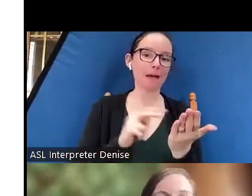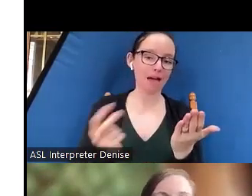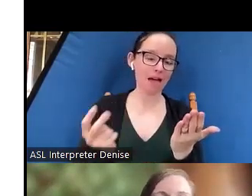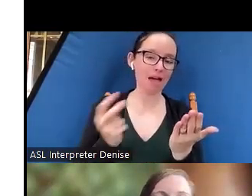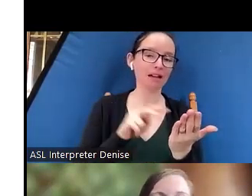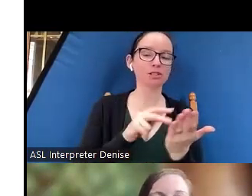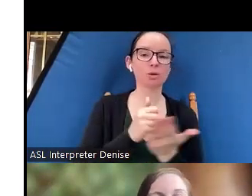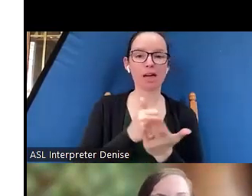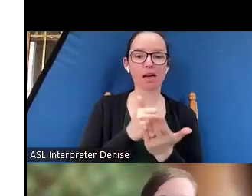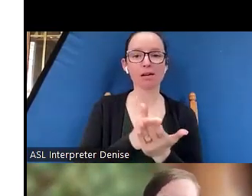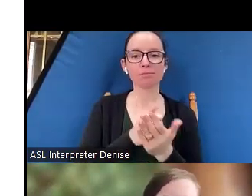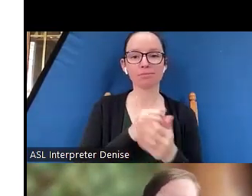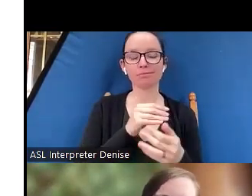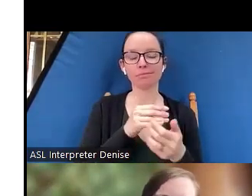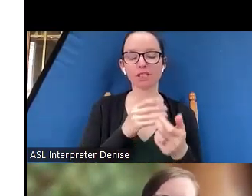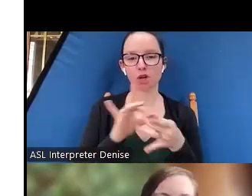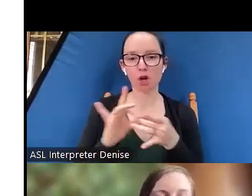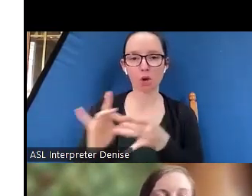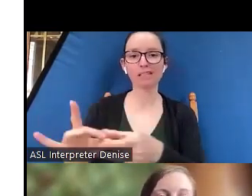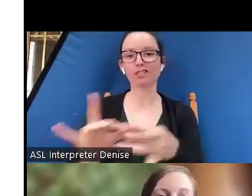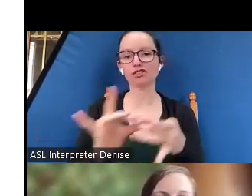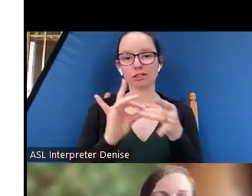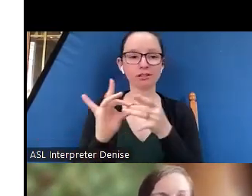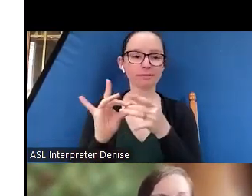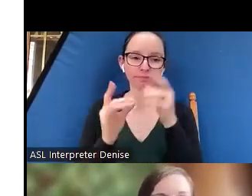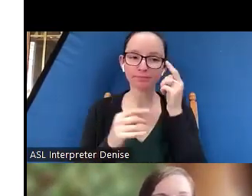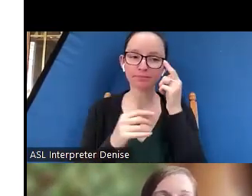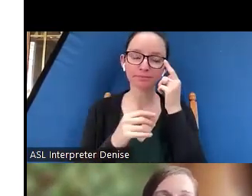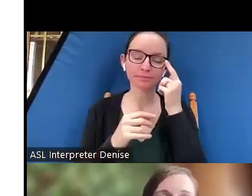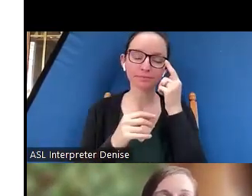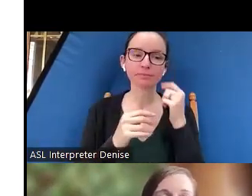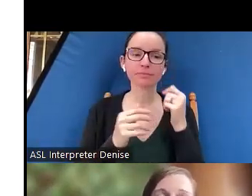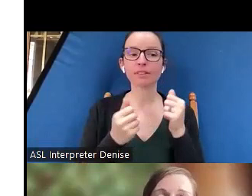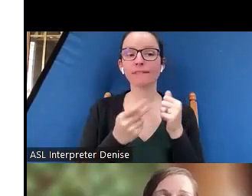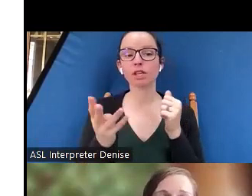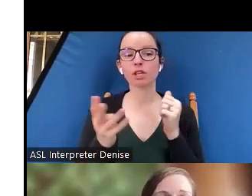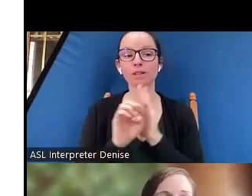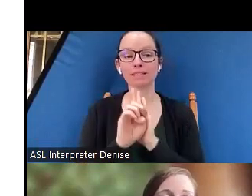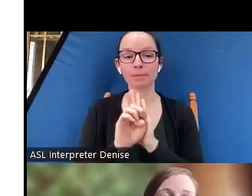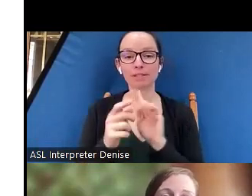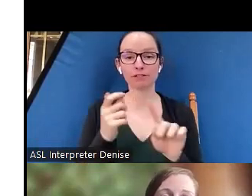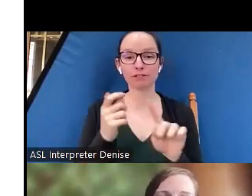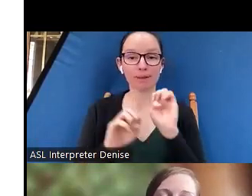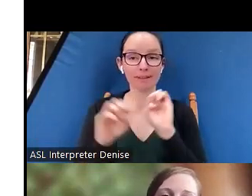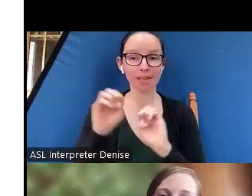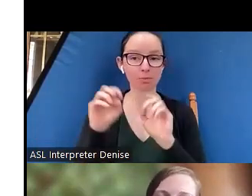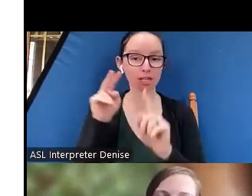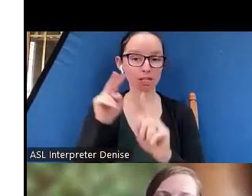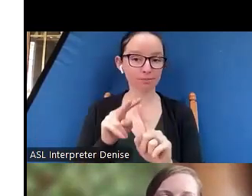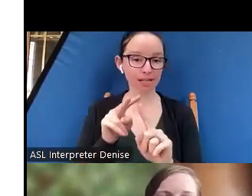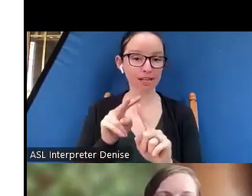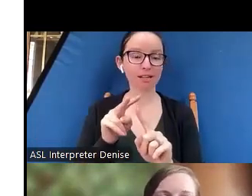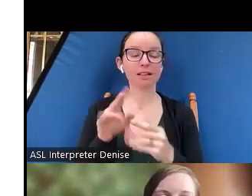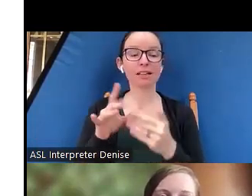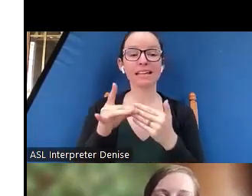So a couple examples of those from an evaluation perspective include things like a guiding set of values and principles or